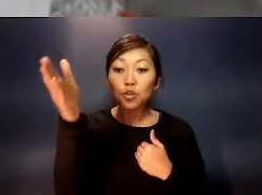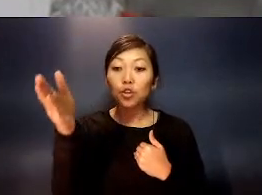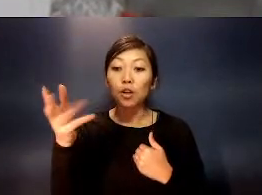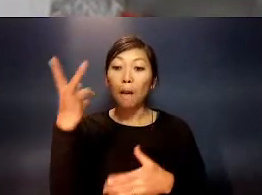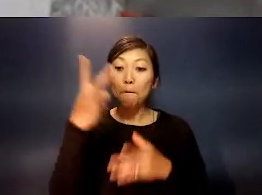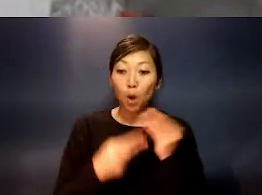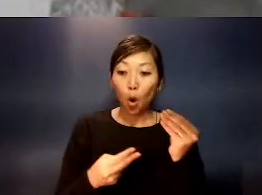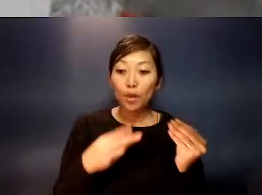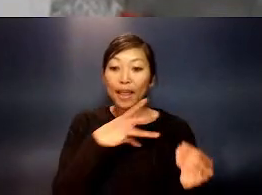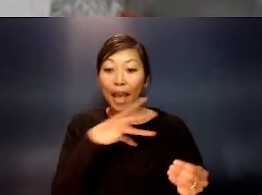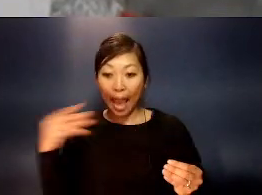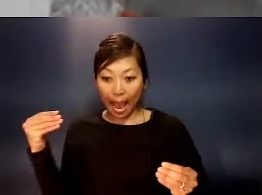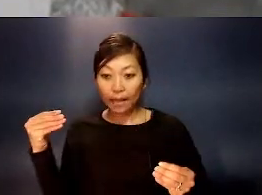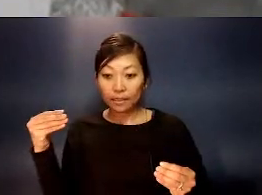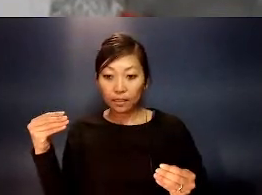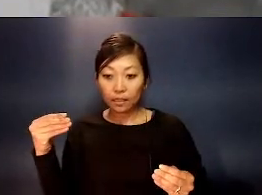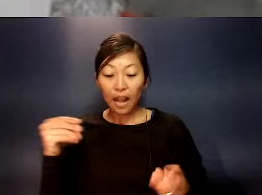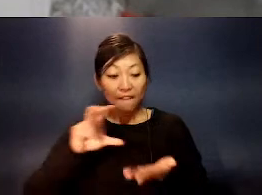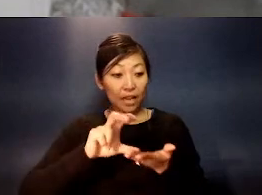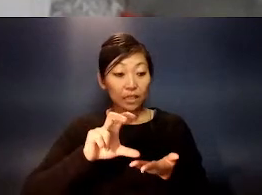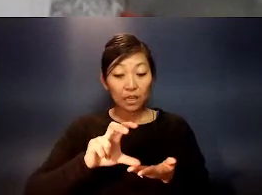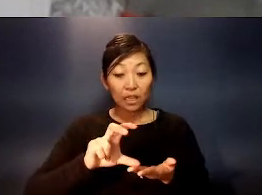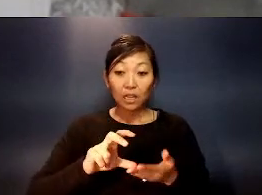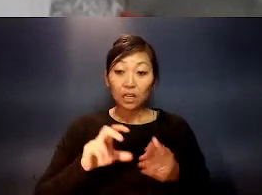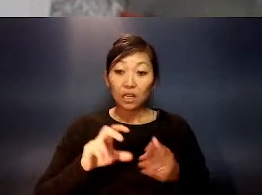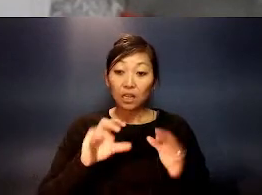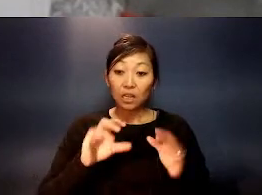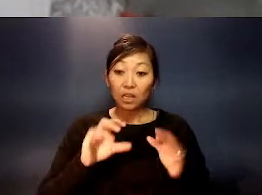ACTUAL JUSTICE AND TRANSPARENCY AND A BETTER POLICE FORCE. SO THAT IS ALL I HAVE TO SAY.